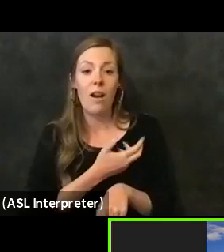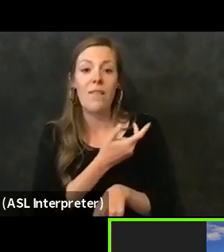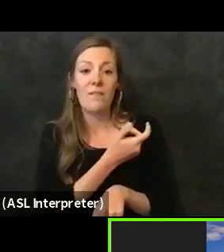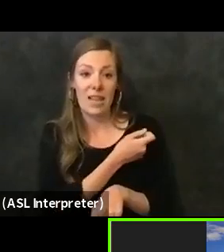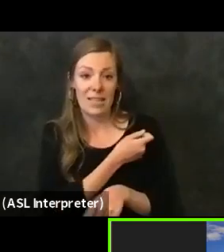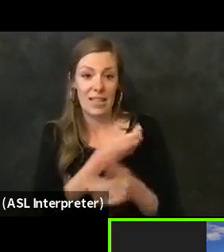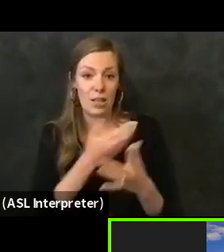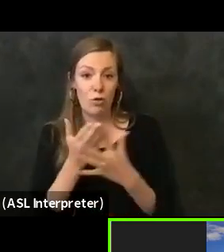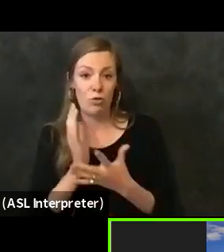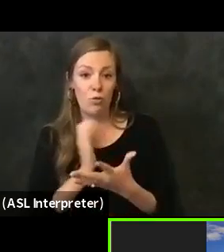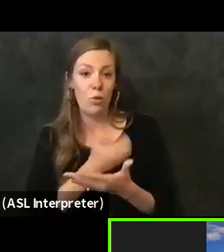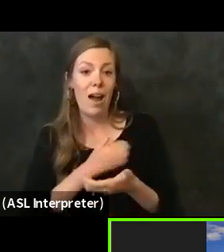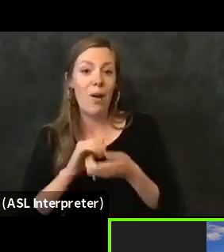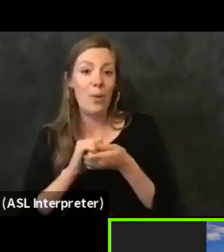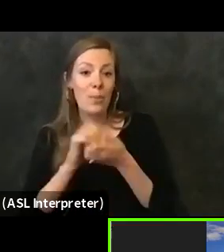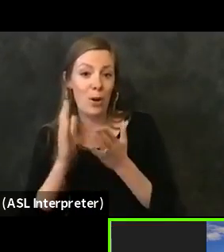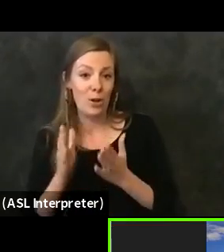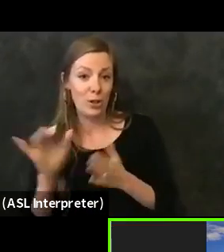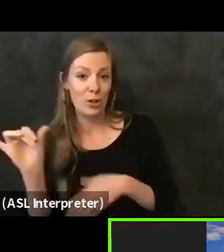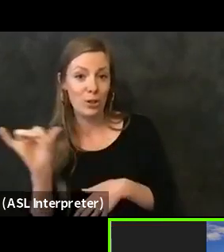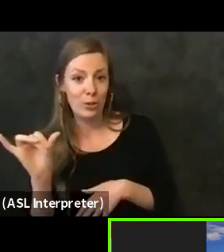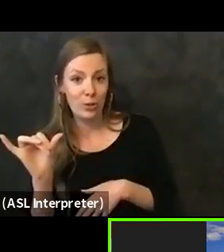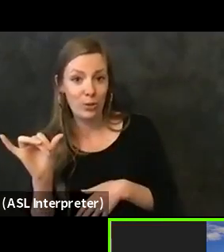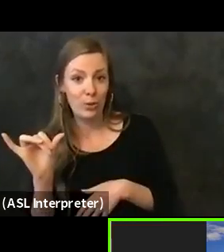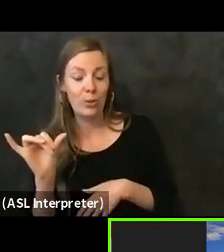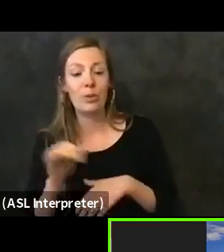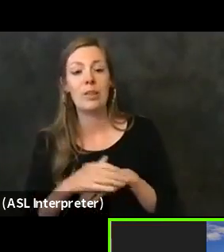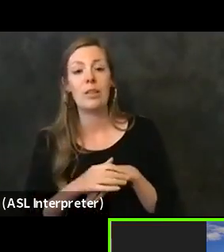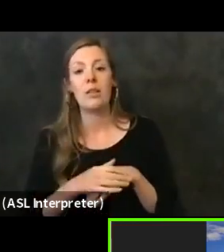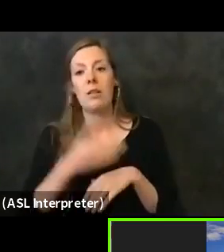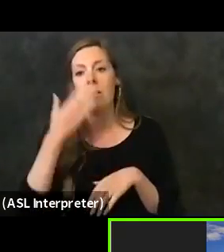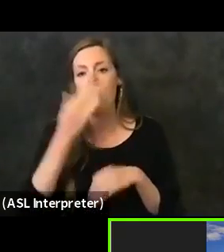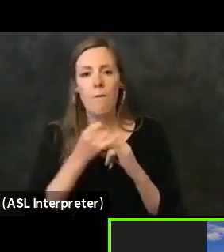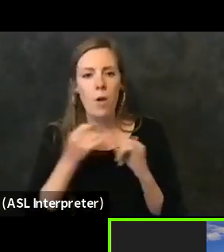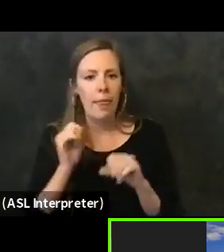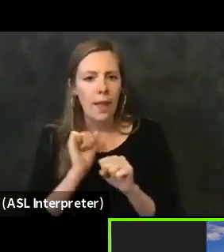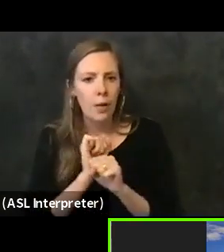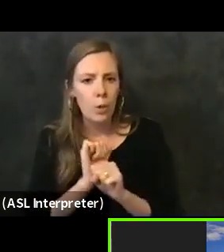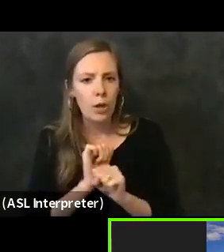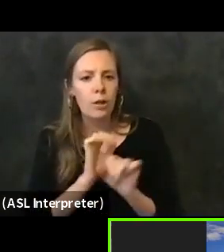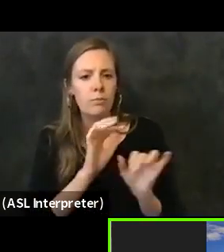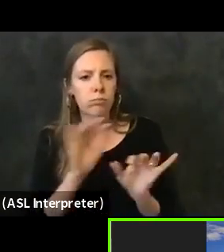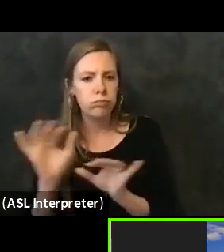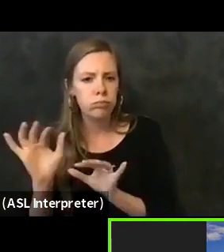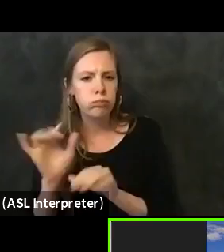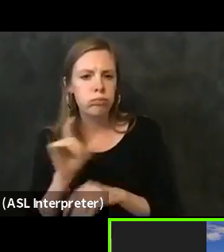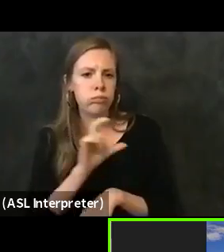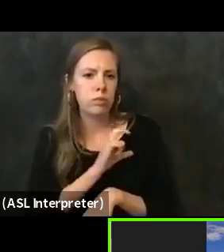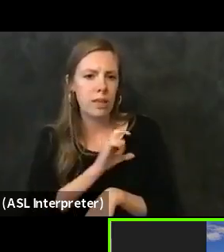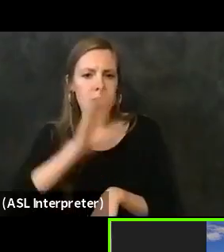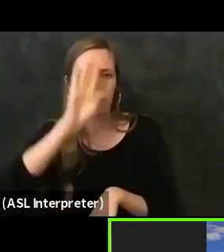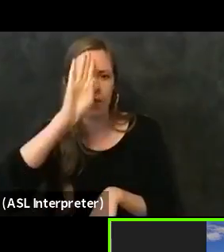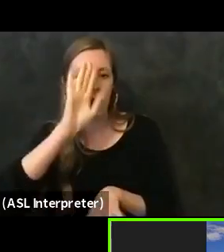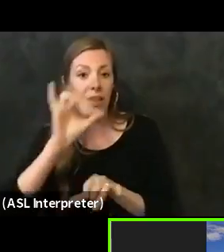our partners to frontline workers, also law enforcement in other areas like that.